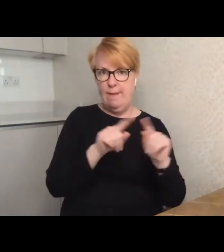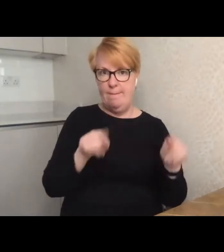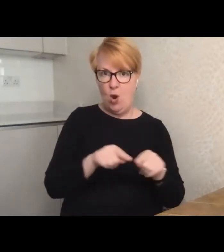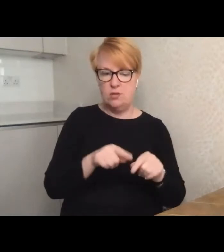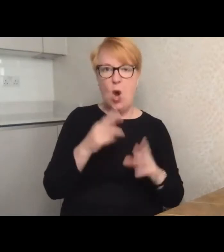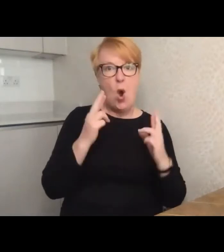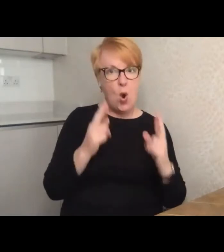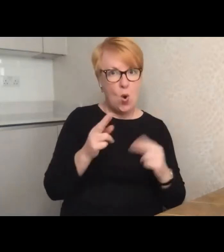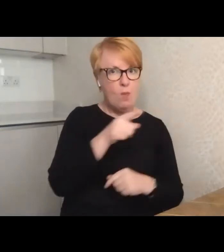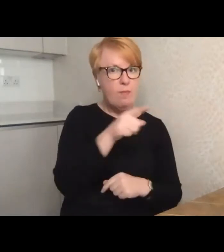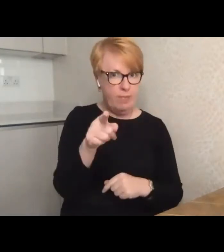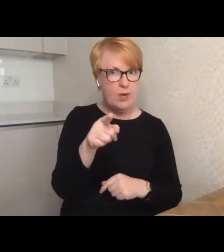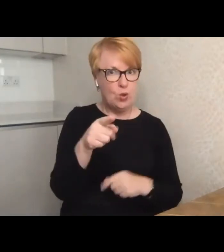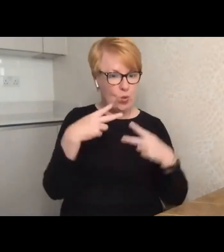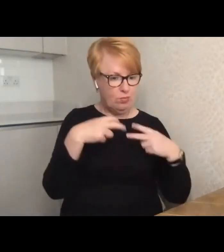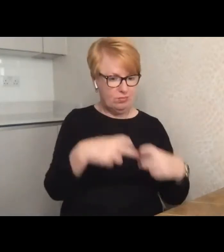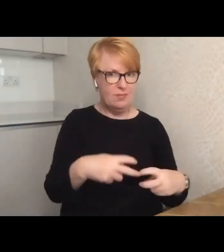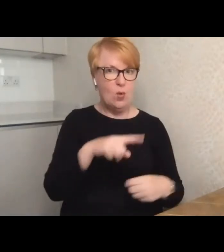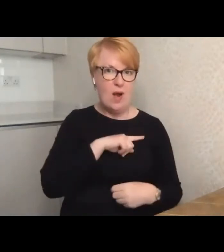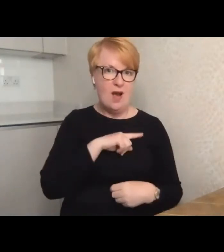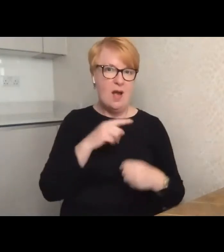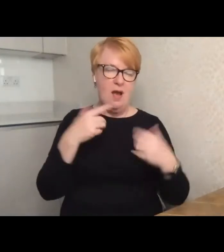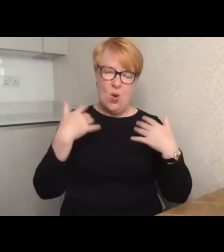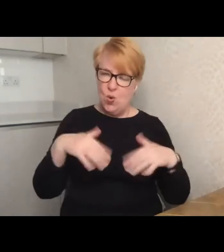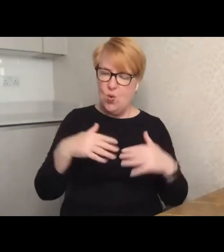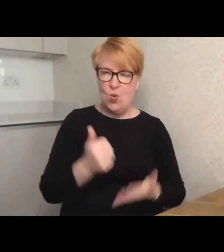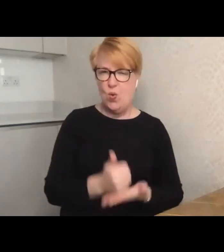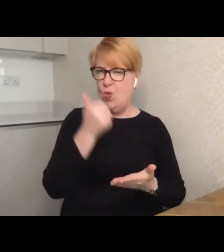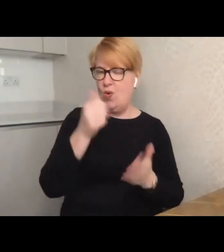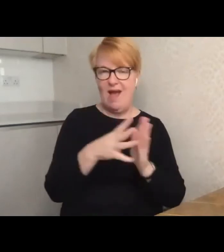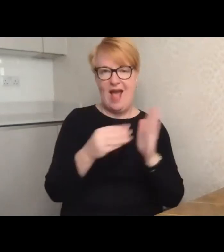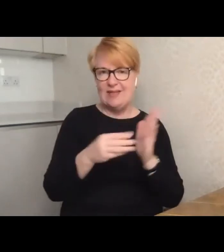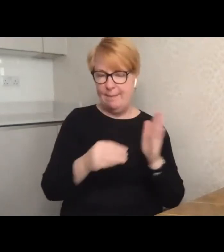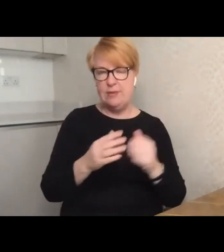there's some really great examples. Just keep an eye on those, and they should